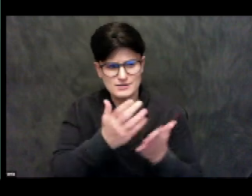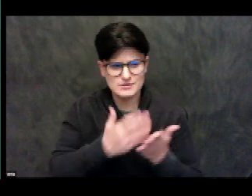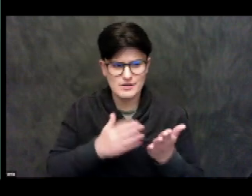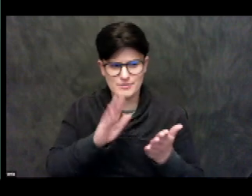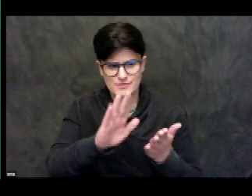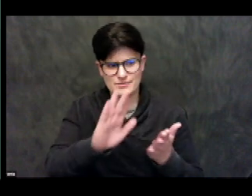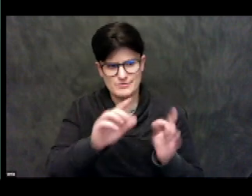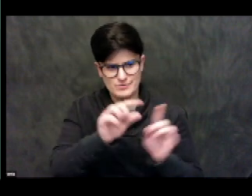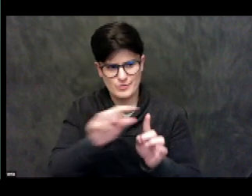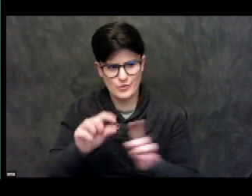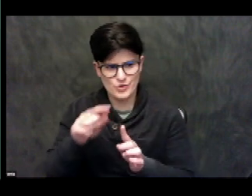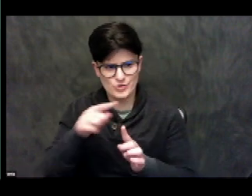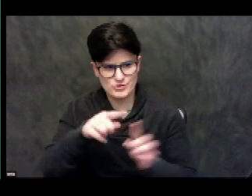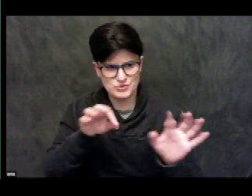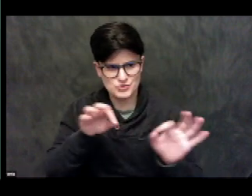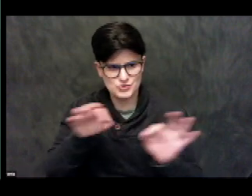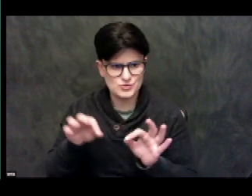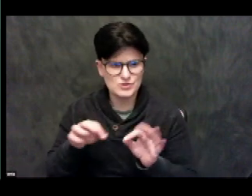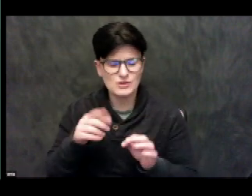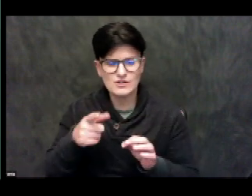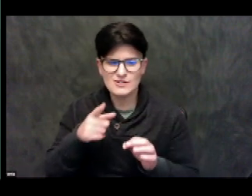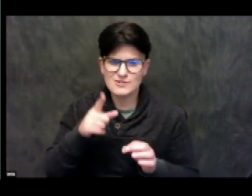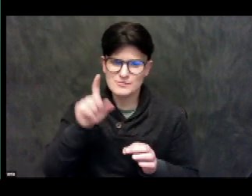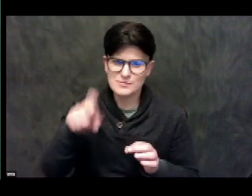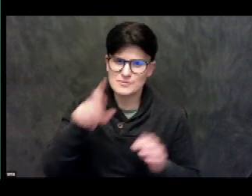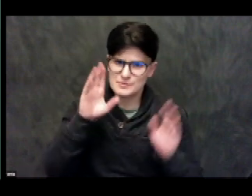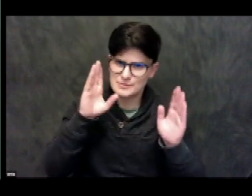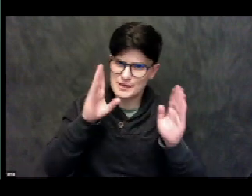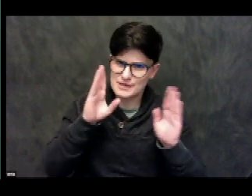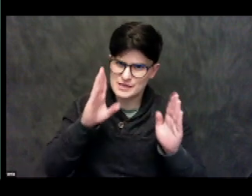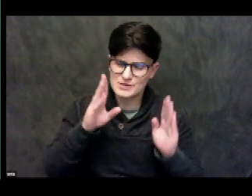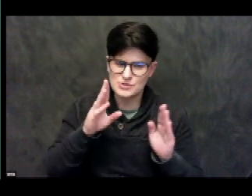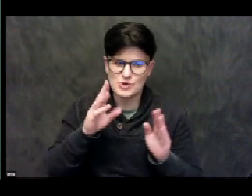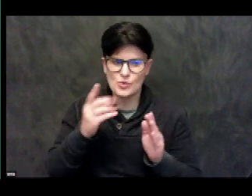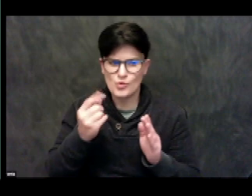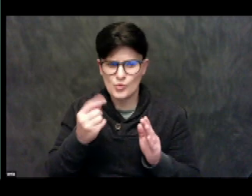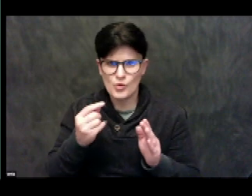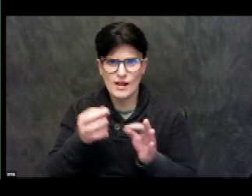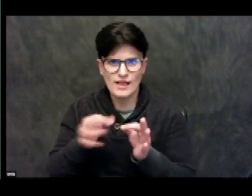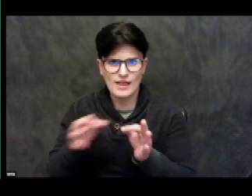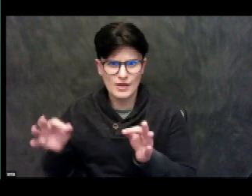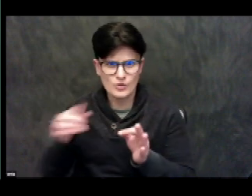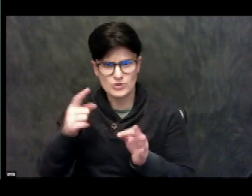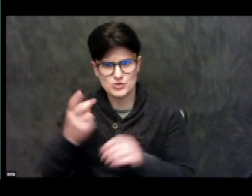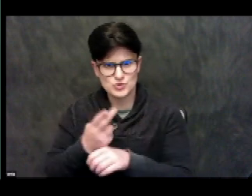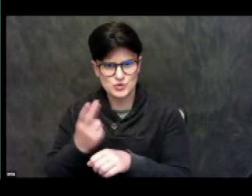Really, it's to pay attention to the language that you're using. Create a culture of mutual respect.